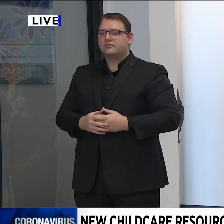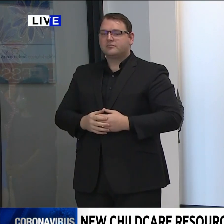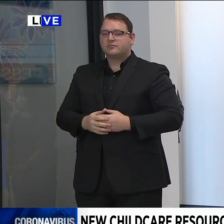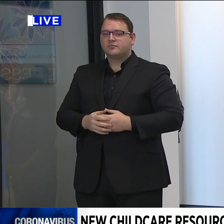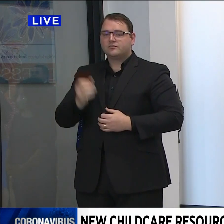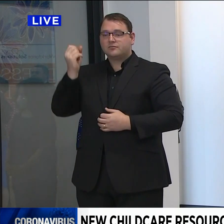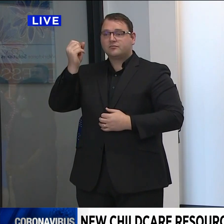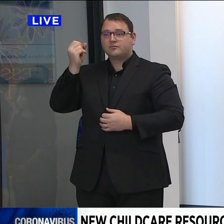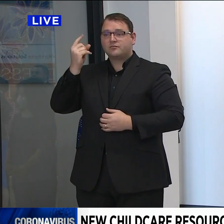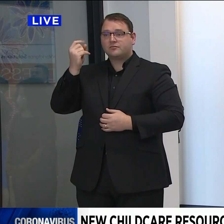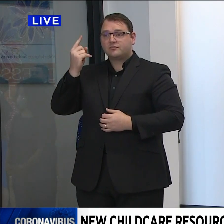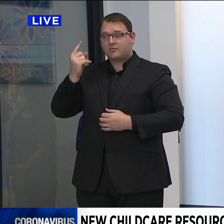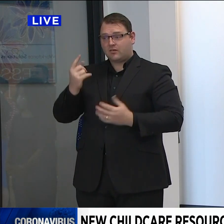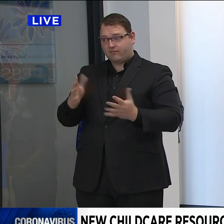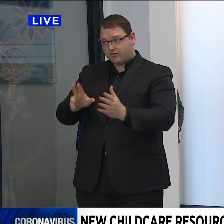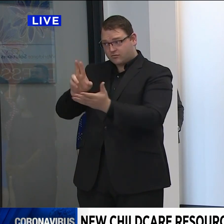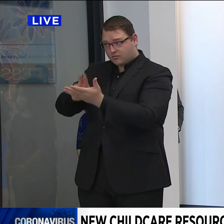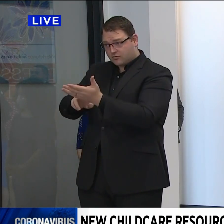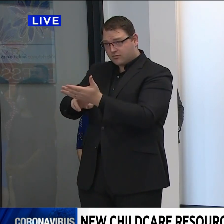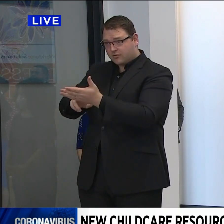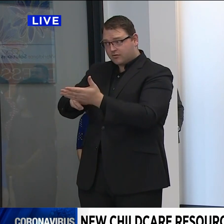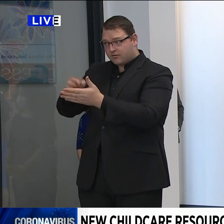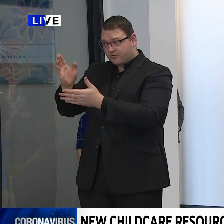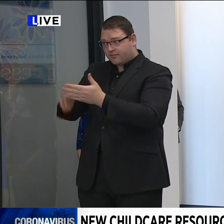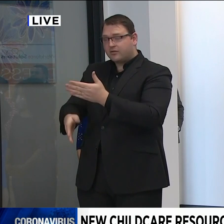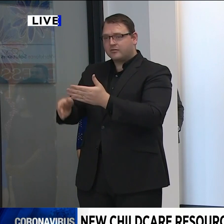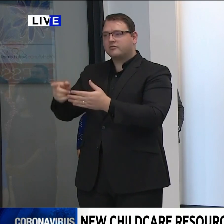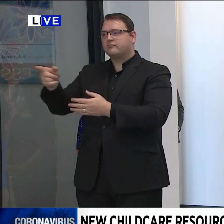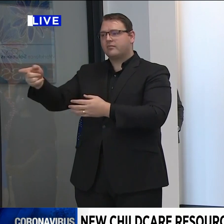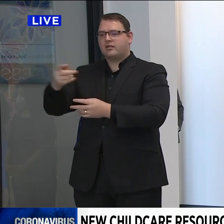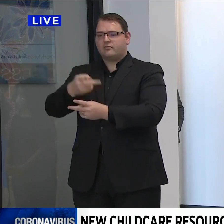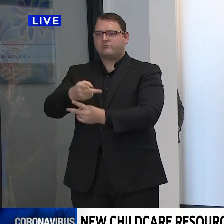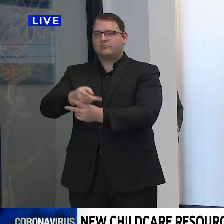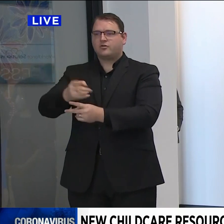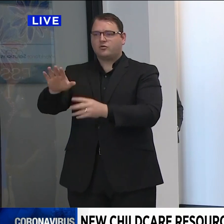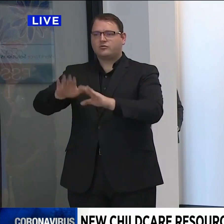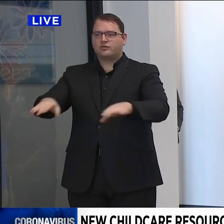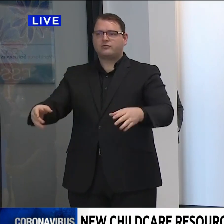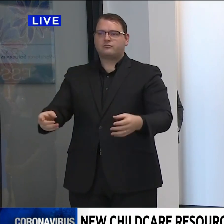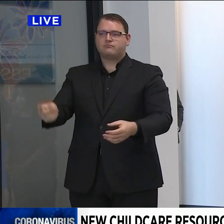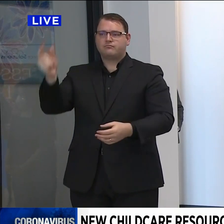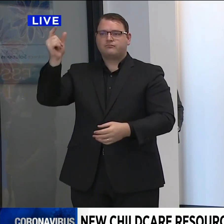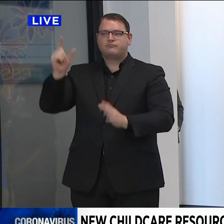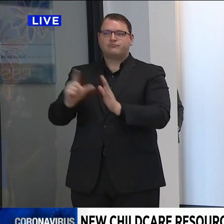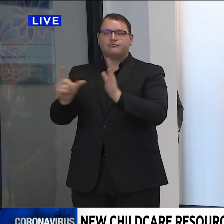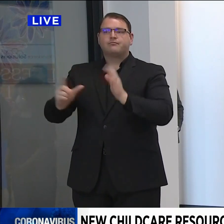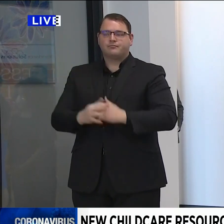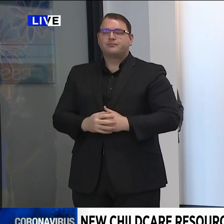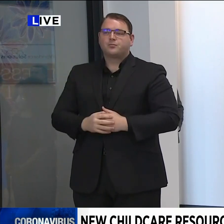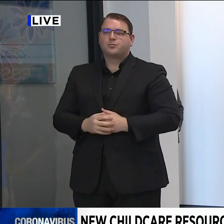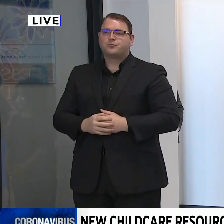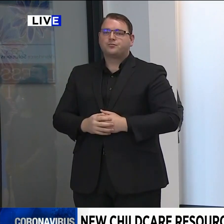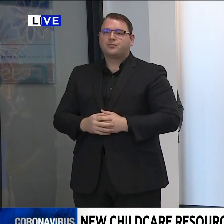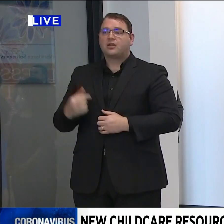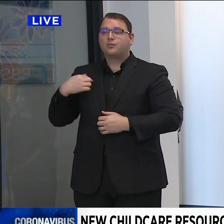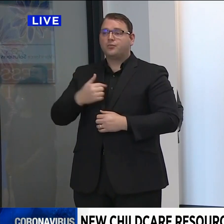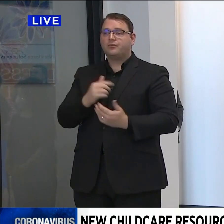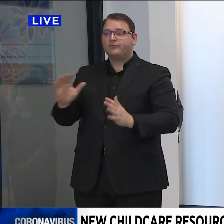0, 2, eligible to participate on it first come first on it first come first serve bases. The loss of serve bases. The loss of family. So let’s say center and family. So let’s say center and then Roman is confirmed. then Roman is confirmed. Care can begin immediately.